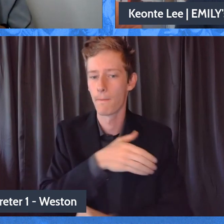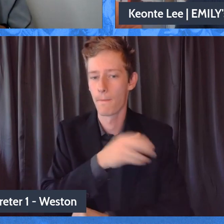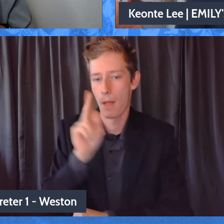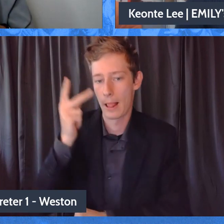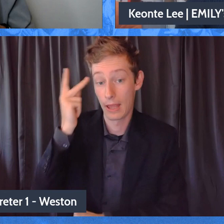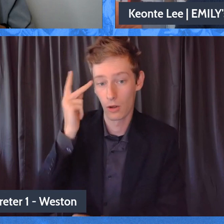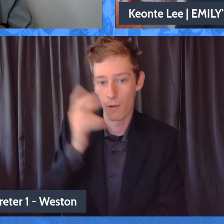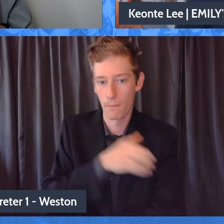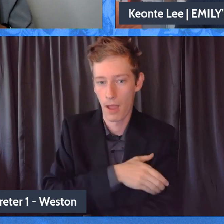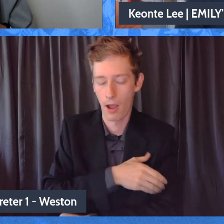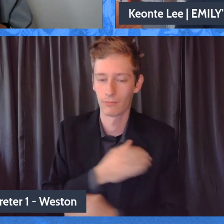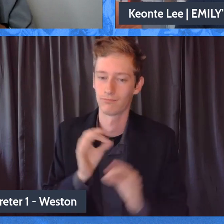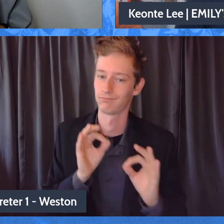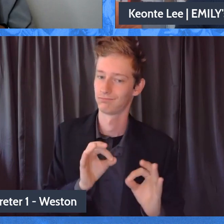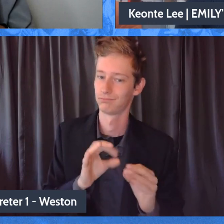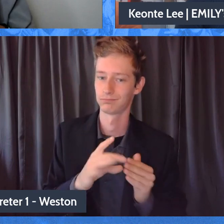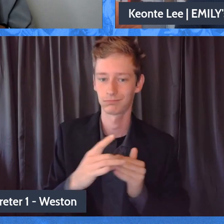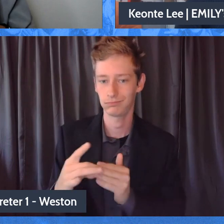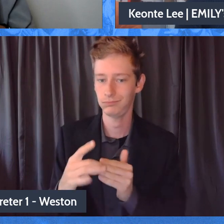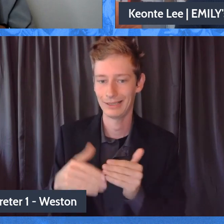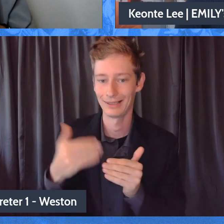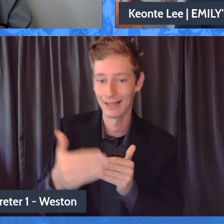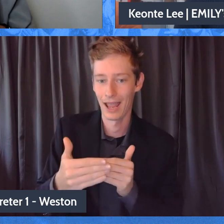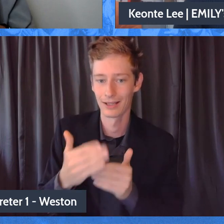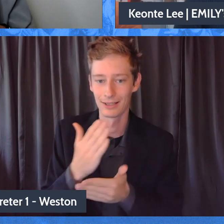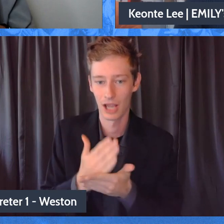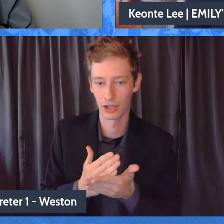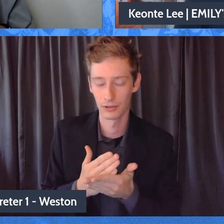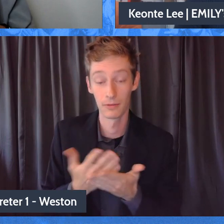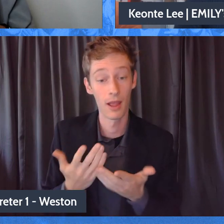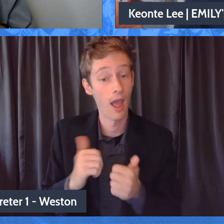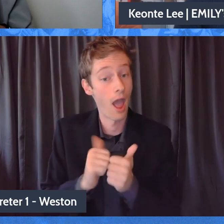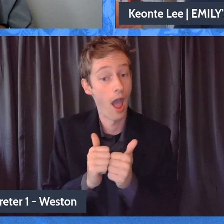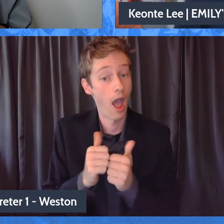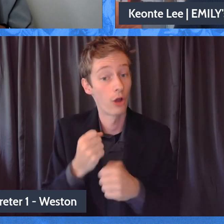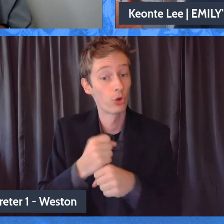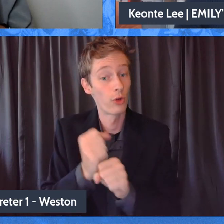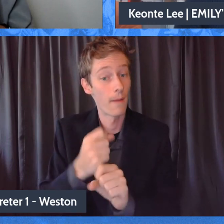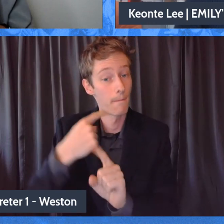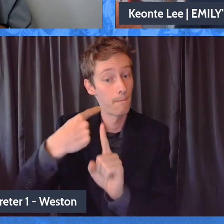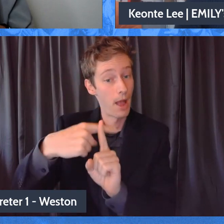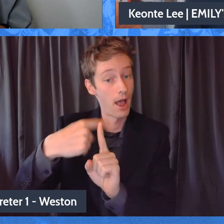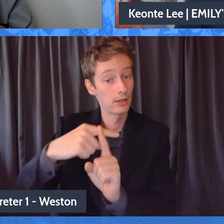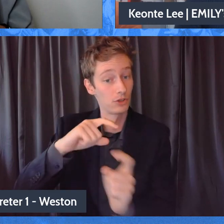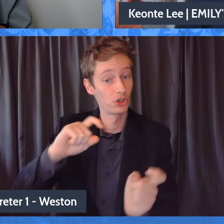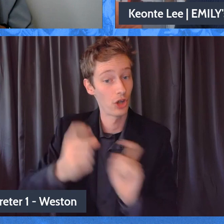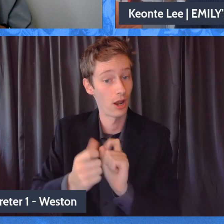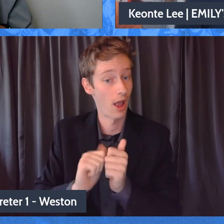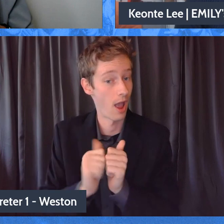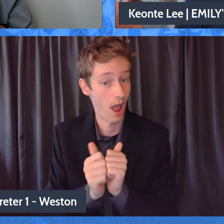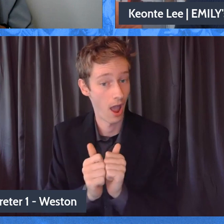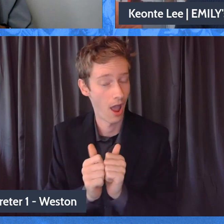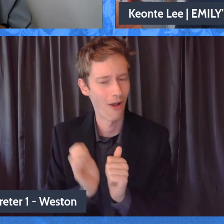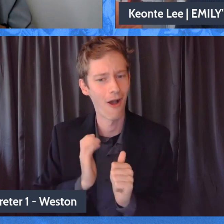because there are many ways to create a positive change. And the work of many of our allies joining today